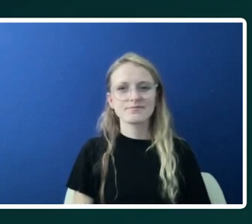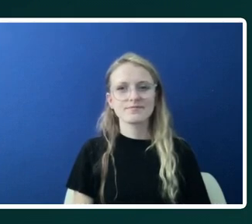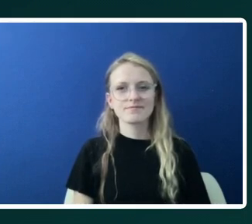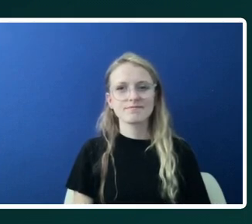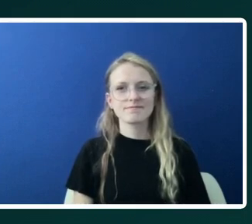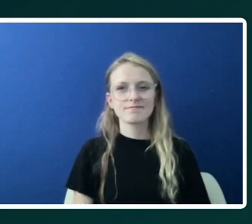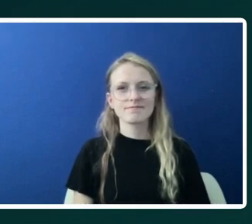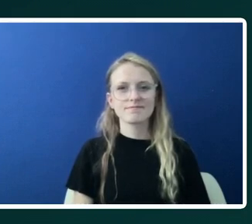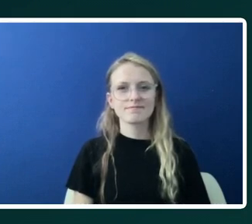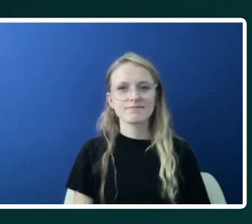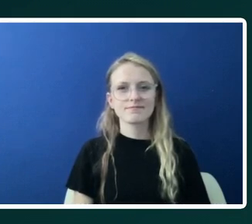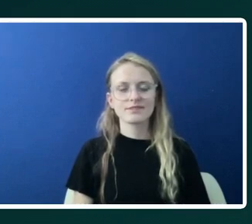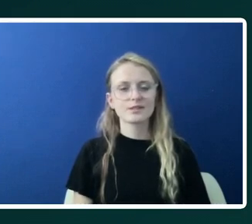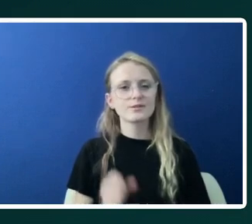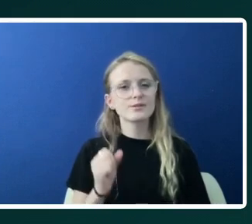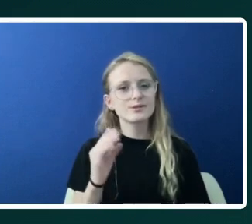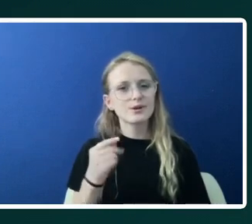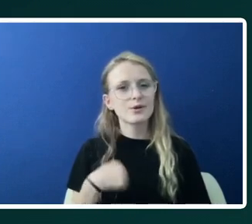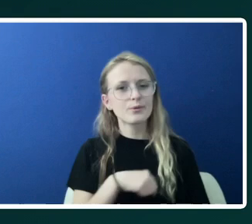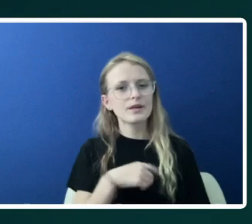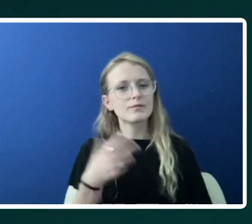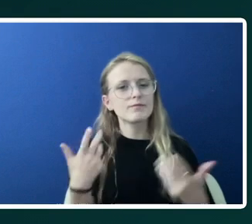Philippa Rappoport: So, we've covered a lot of content today,